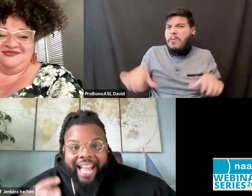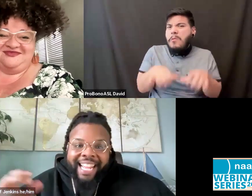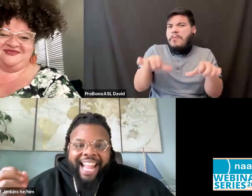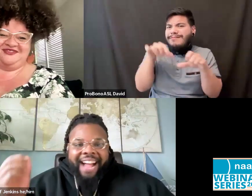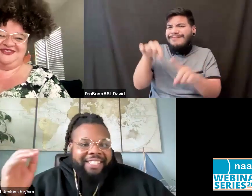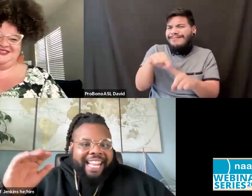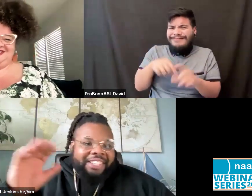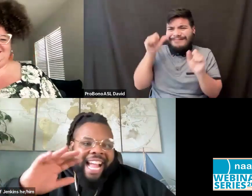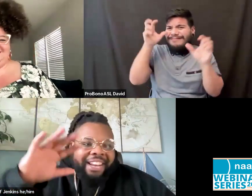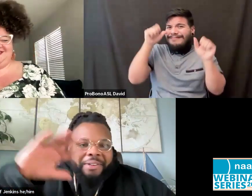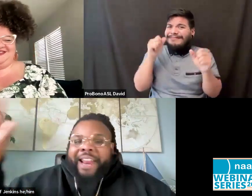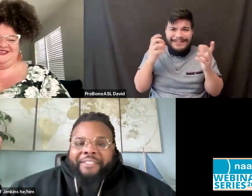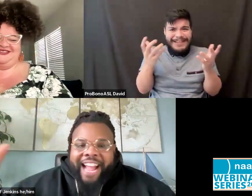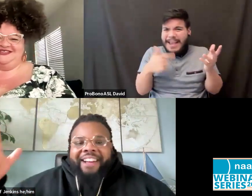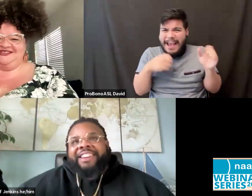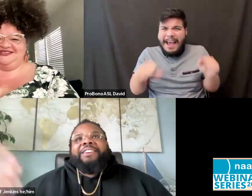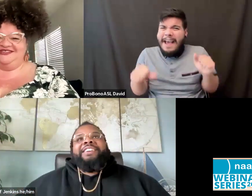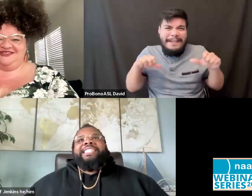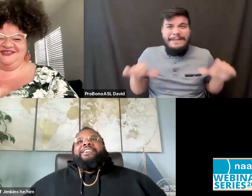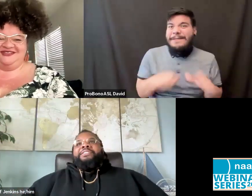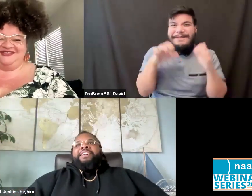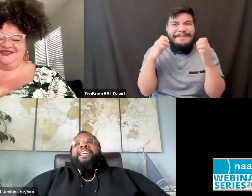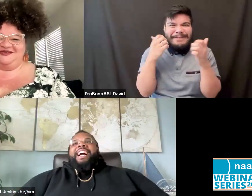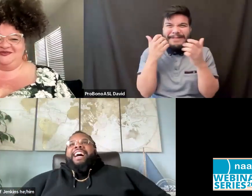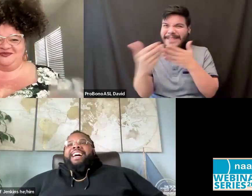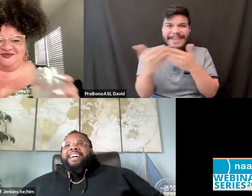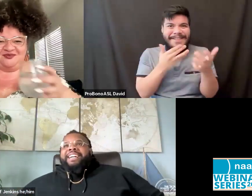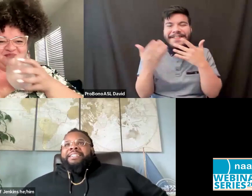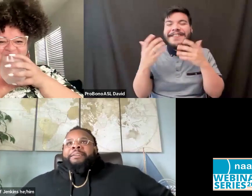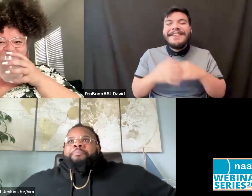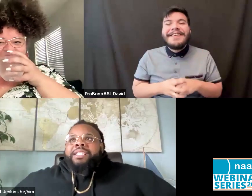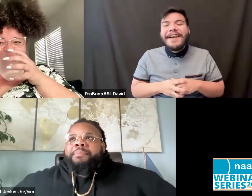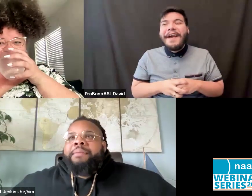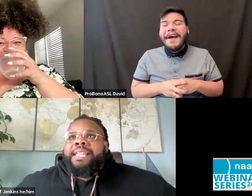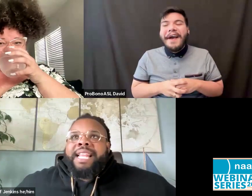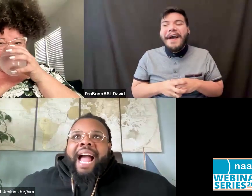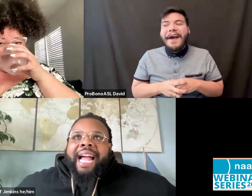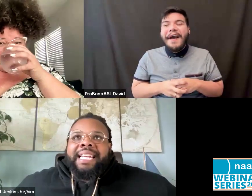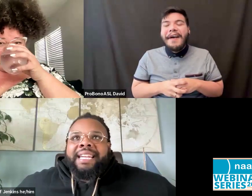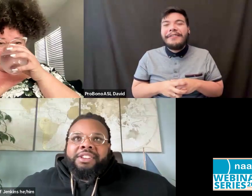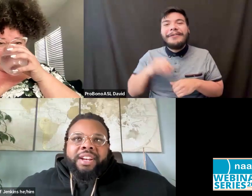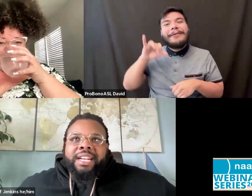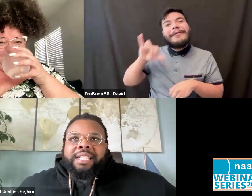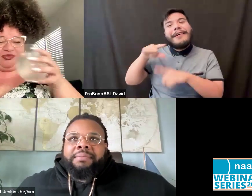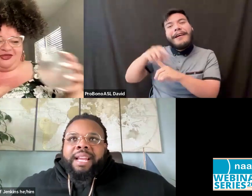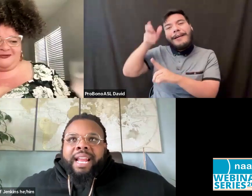Like, I was like, I can do whatever now, you know? And so to be able to take that idea and turn it into something,